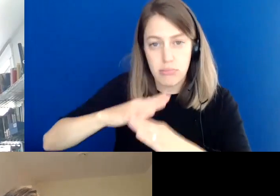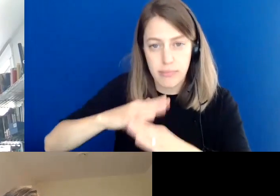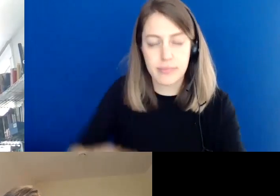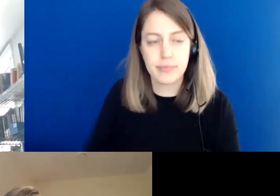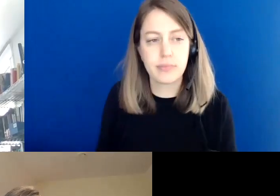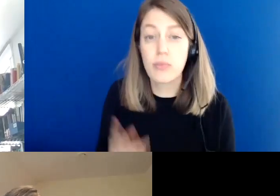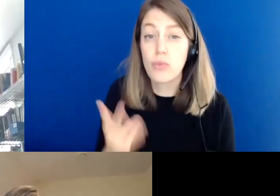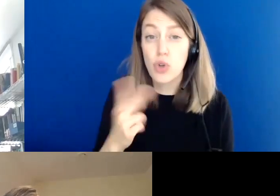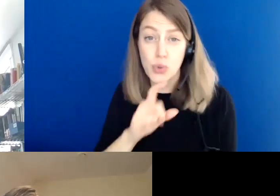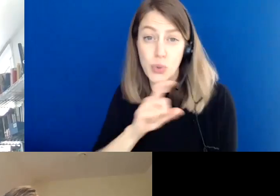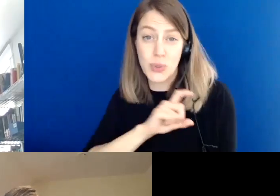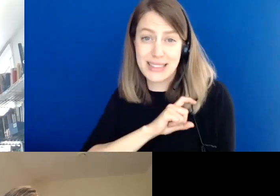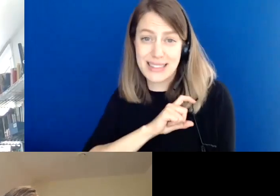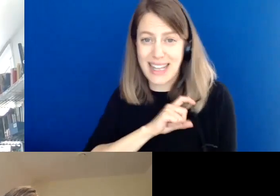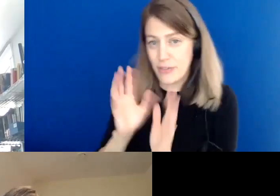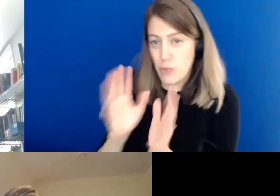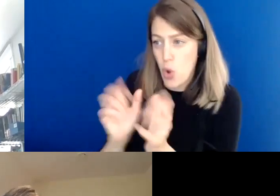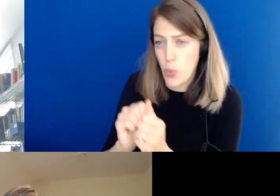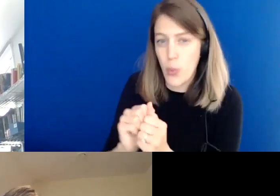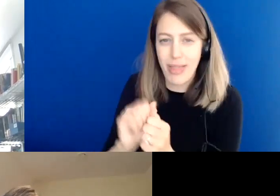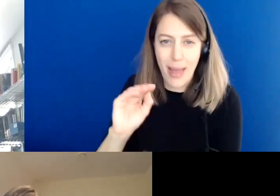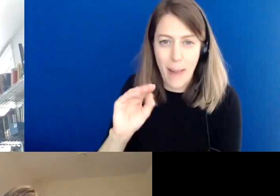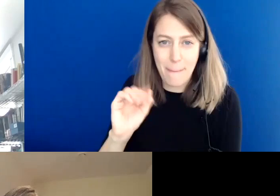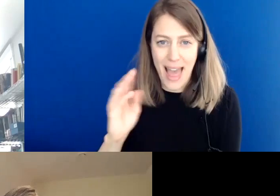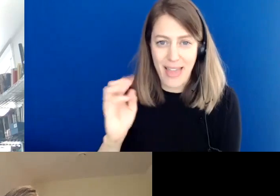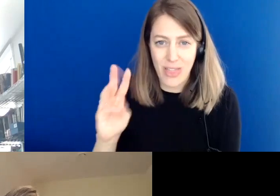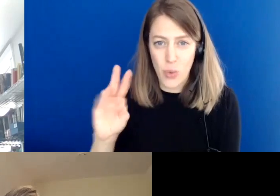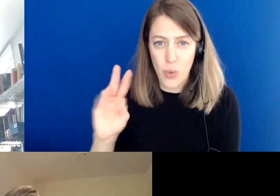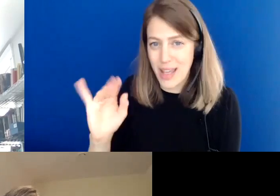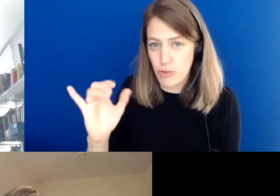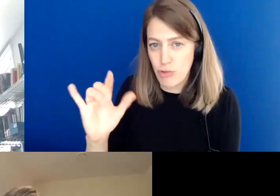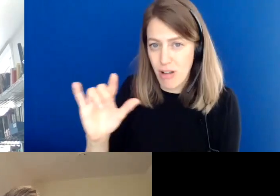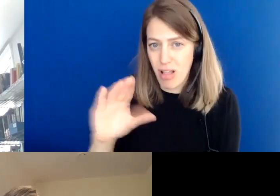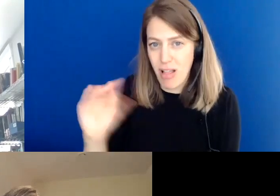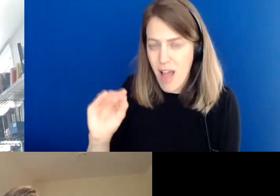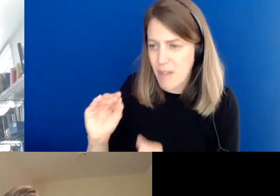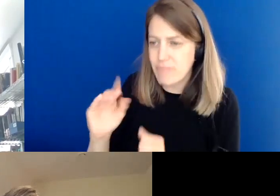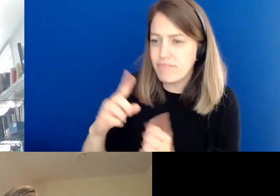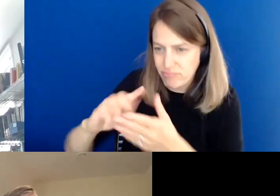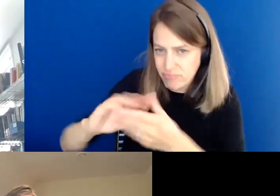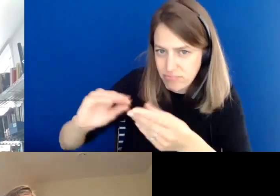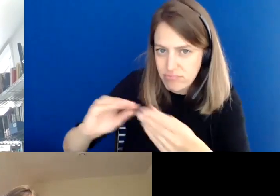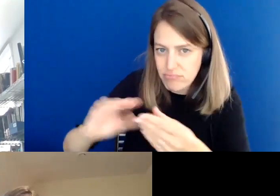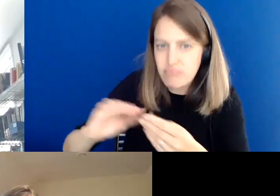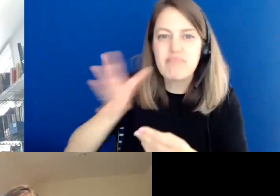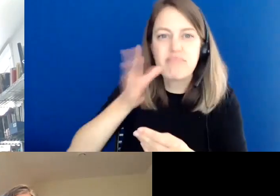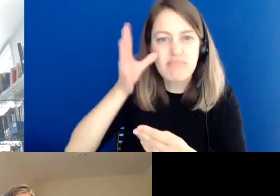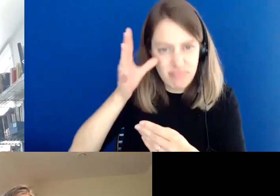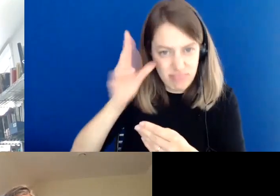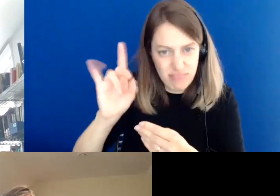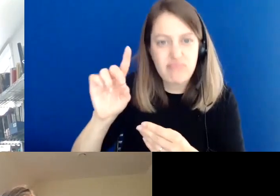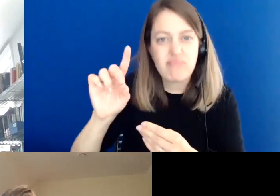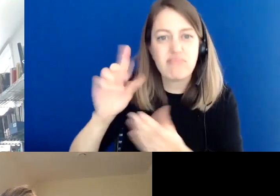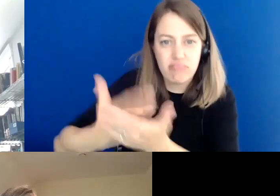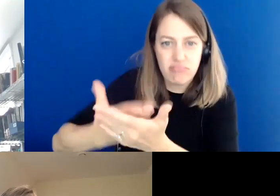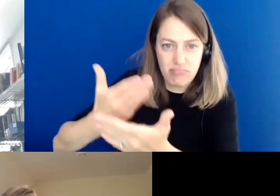reviewed the consent forms the parents had signed that permitted punishment and restraints, and then toured the facility.